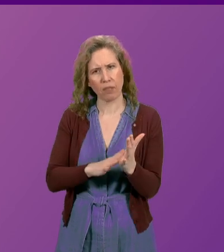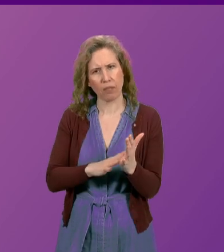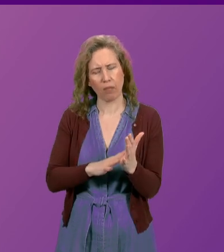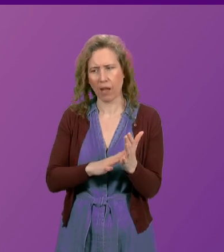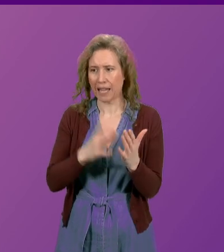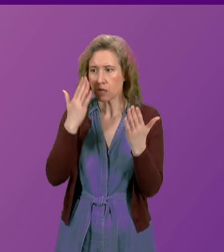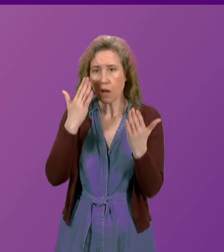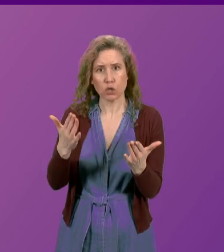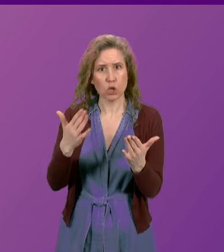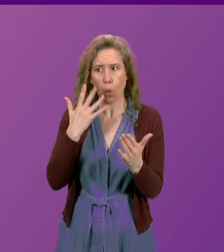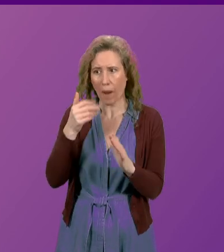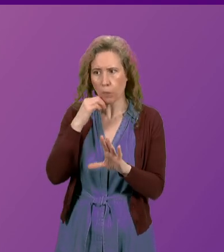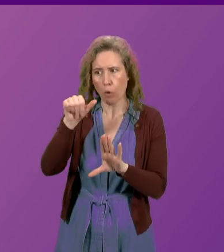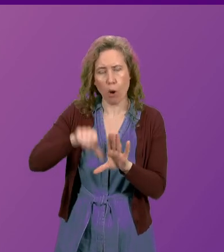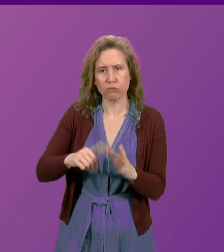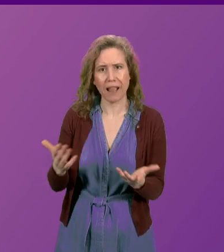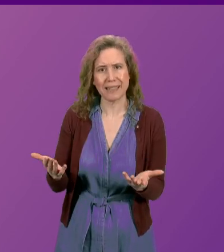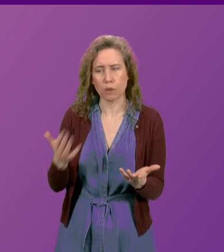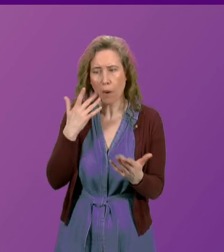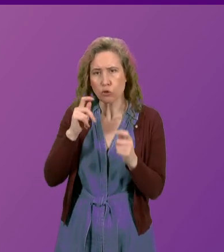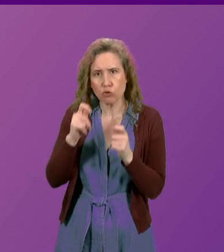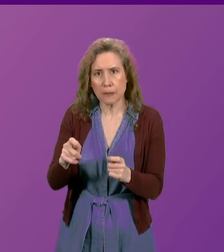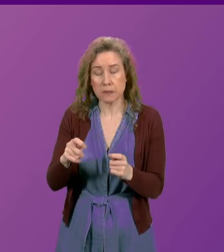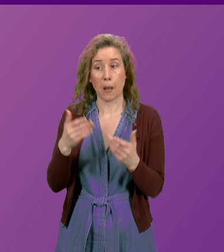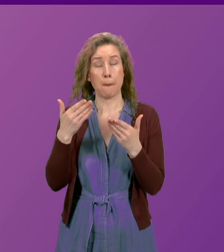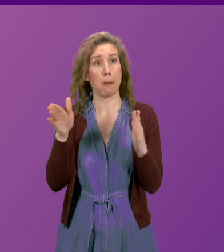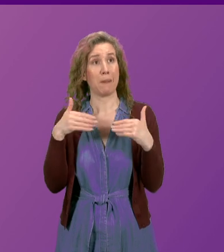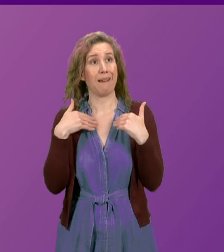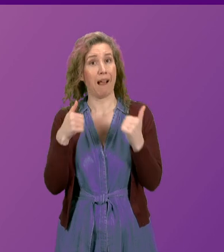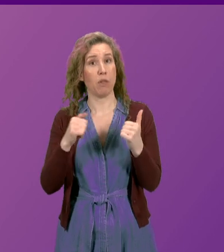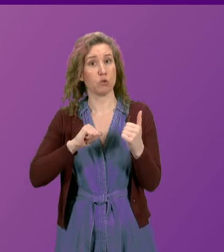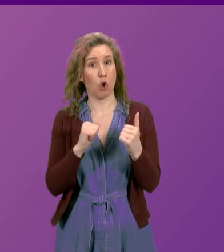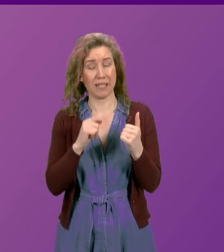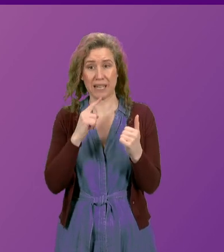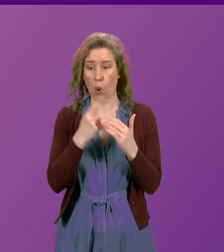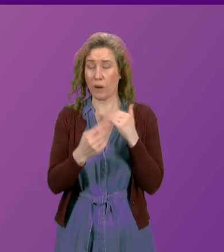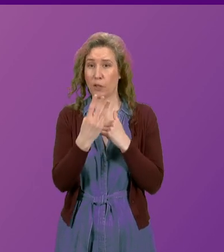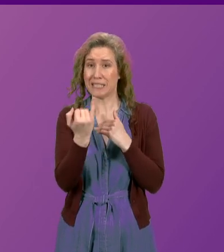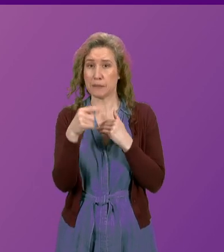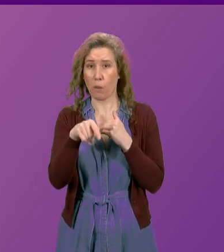treatment will start. Public Health Scotland found that only 36.4 per cent of patients with